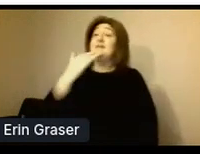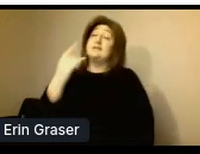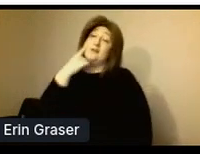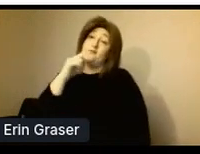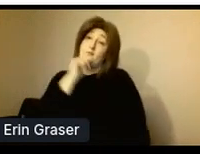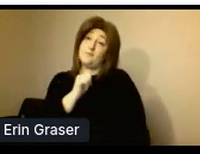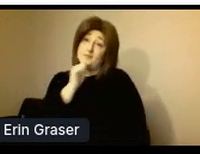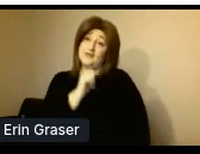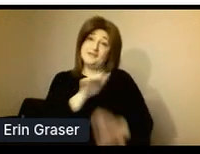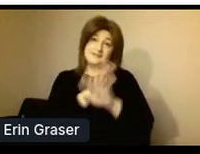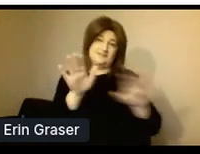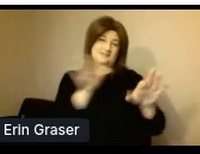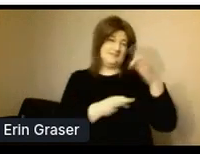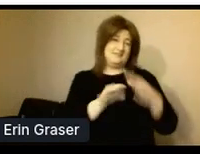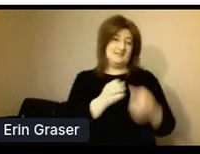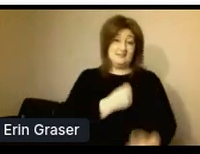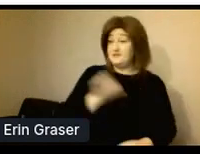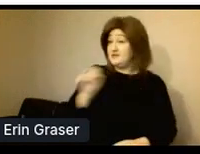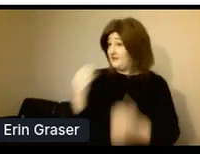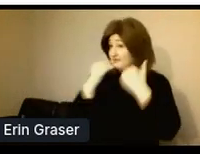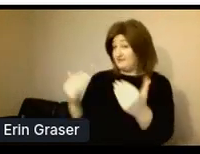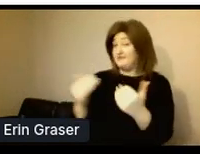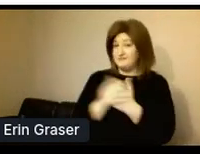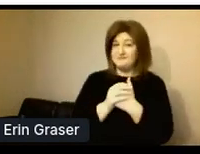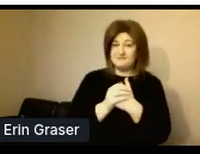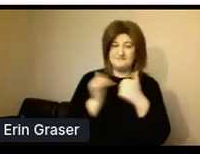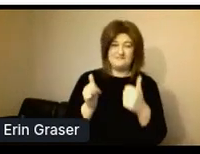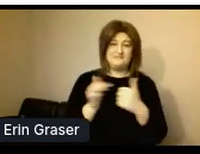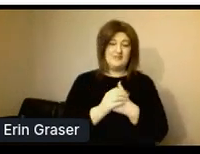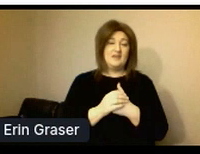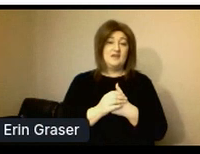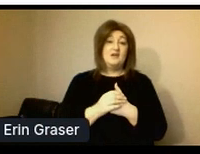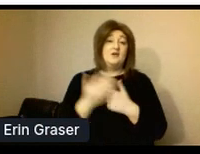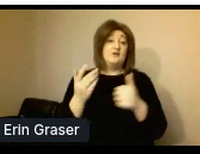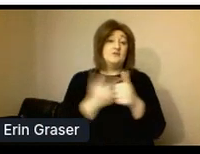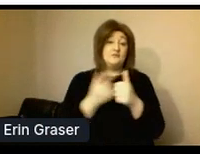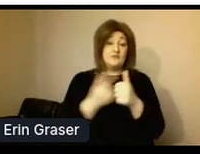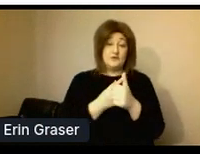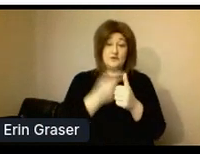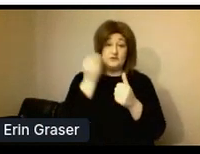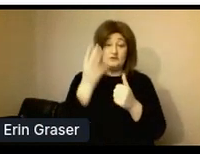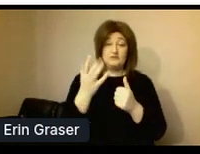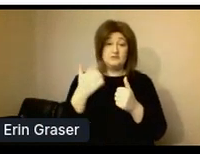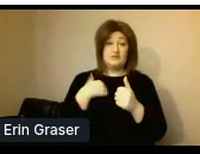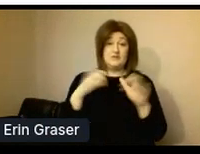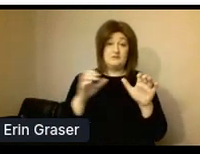I appreciate that. So I first want to acknowledge that I'm conducting this keynote address today